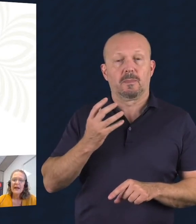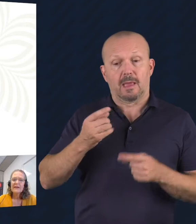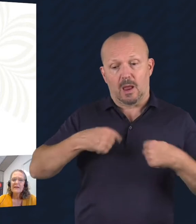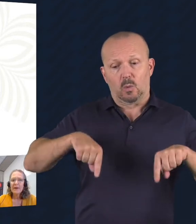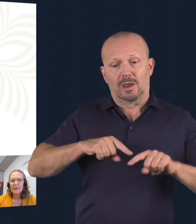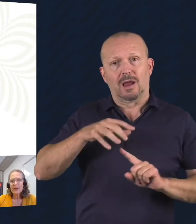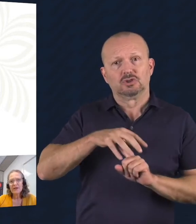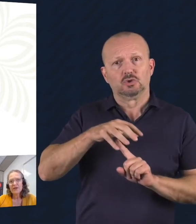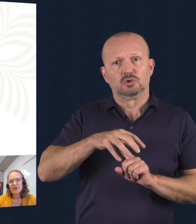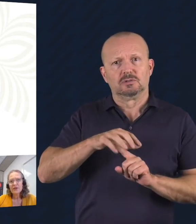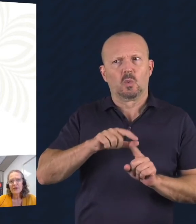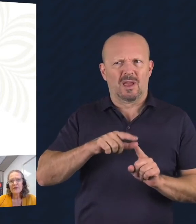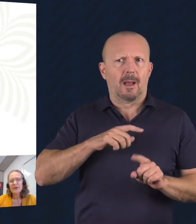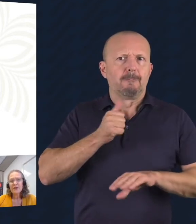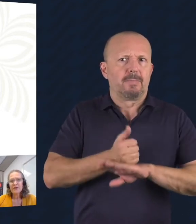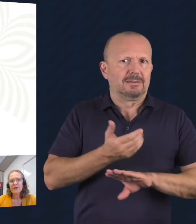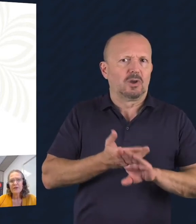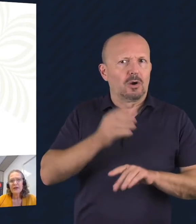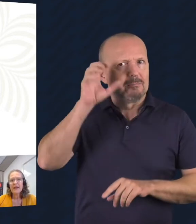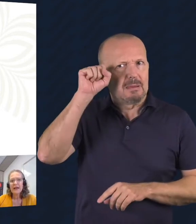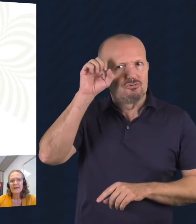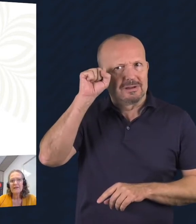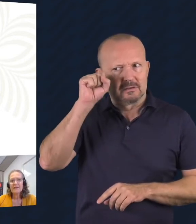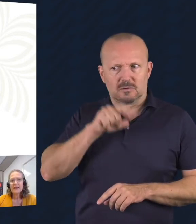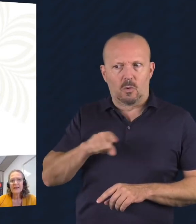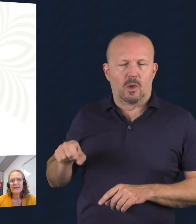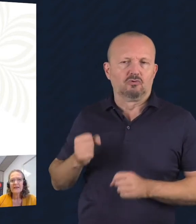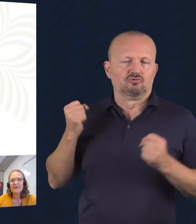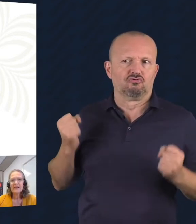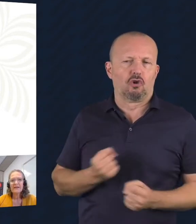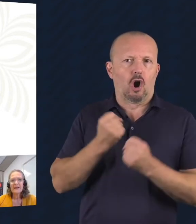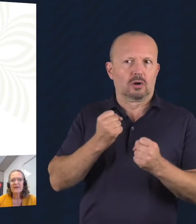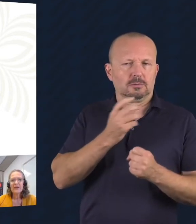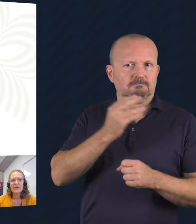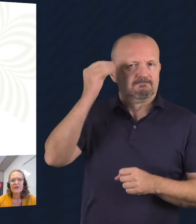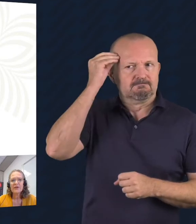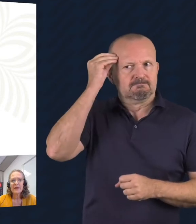And as memory institutions, we don't and can't forget events like the Christchurch quakes.